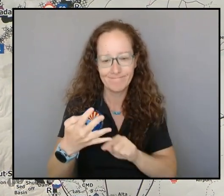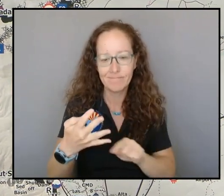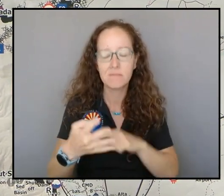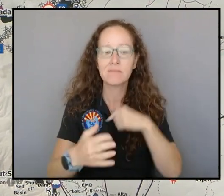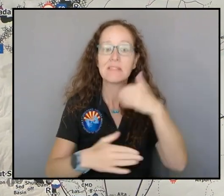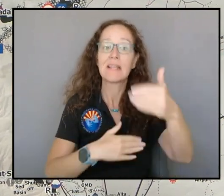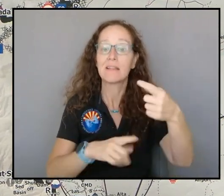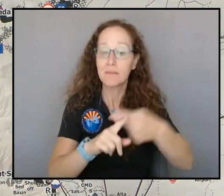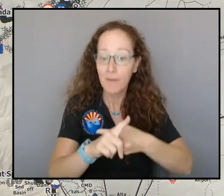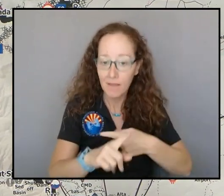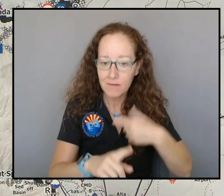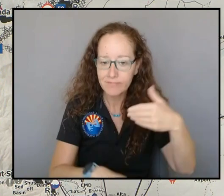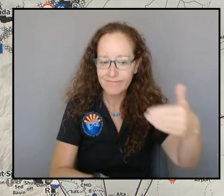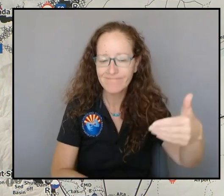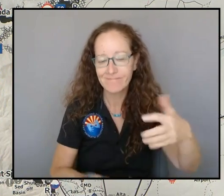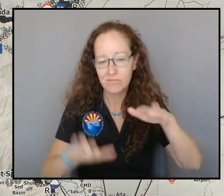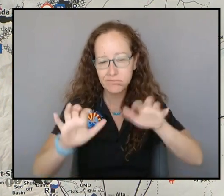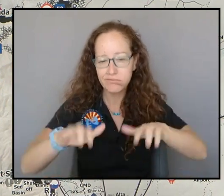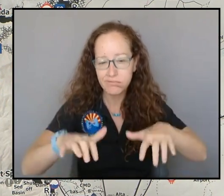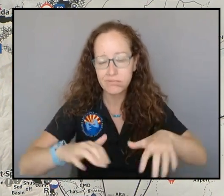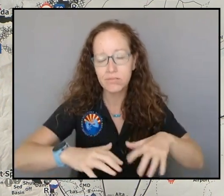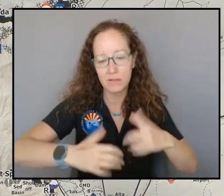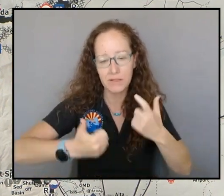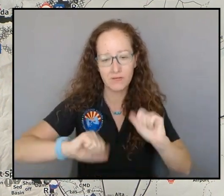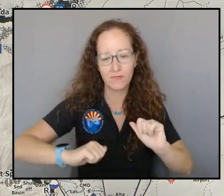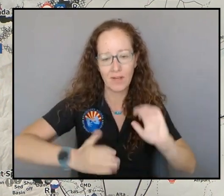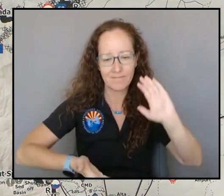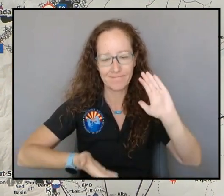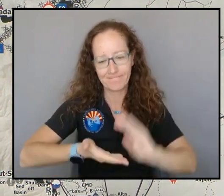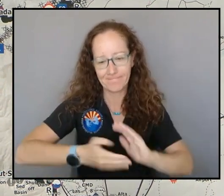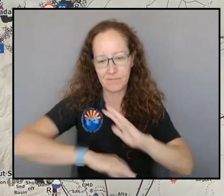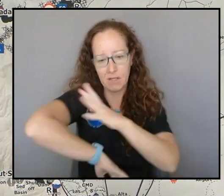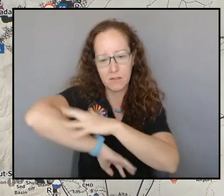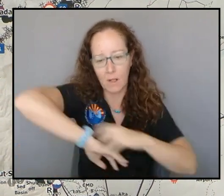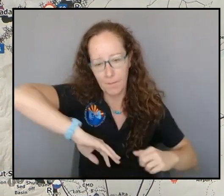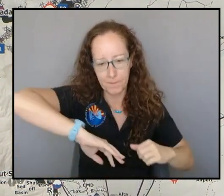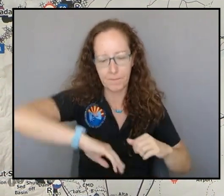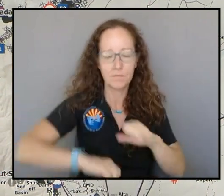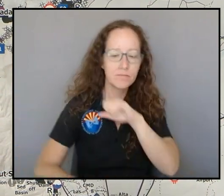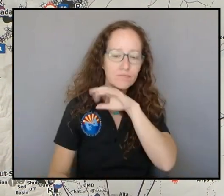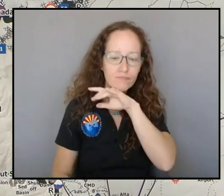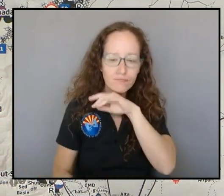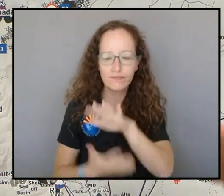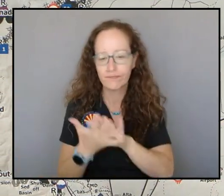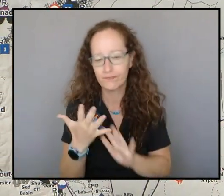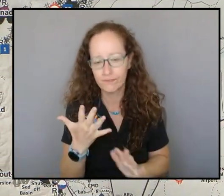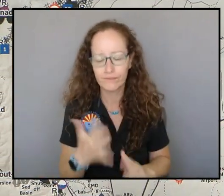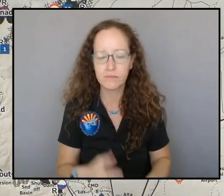do that. So that is a top priority. And I know that as we start looking at the stuff on the the west side,